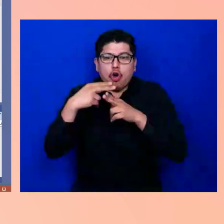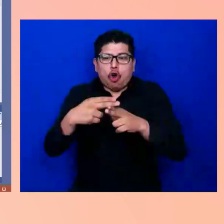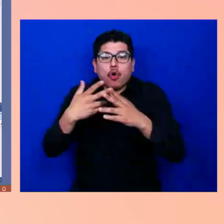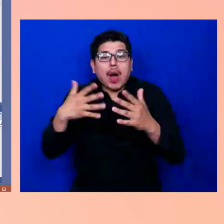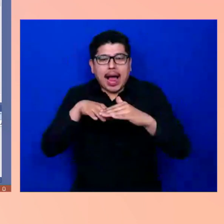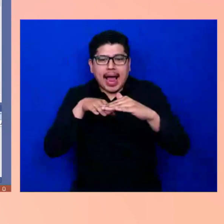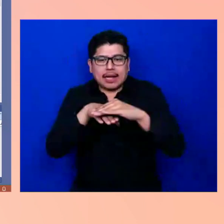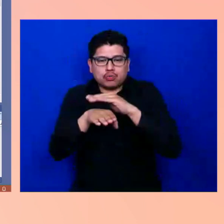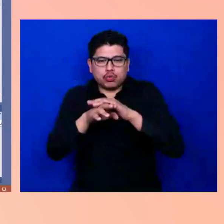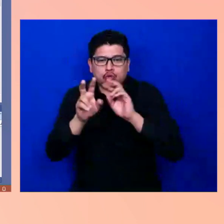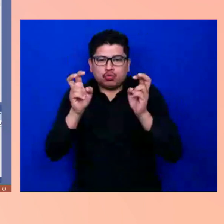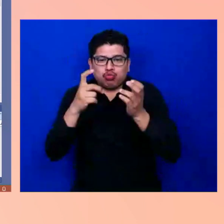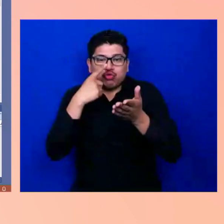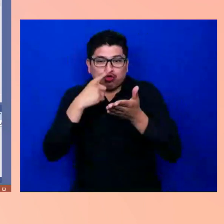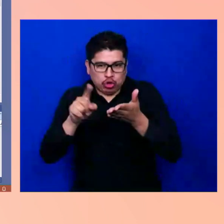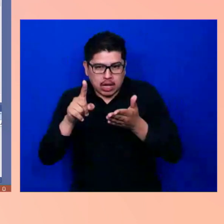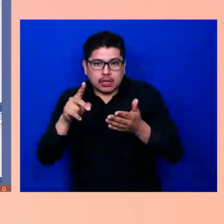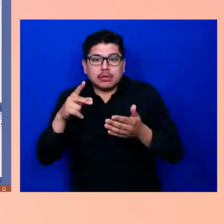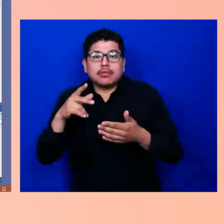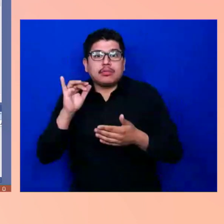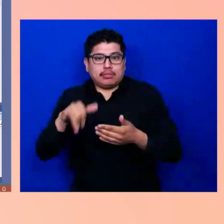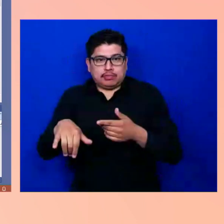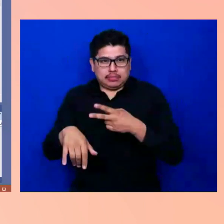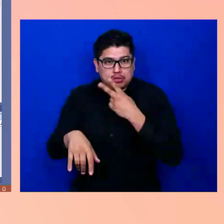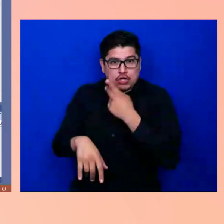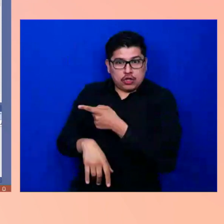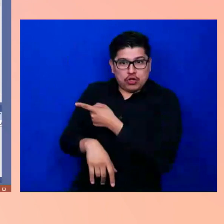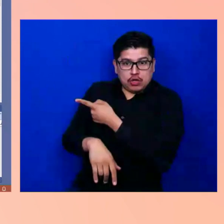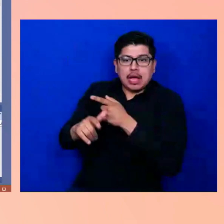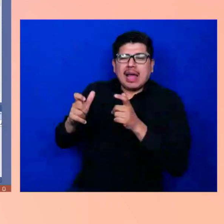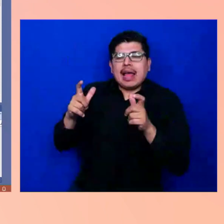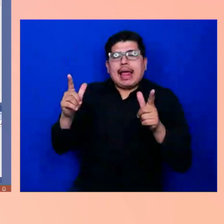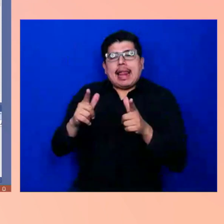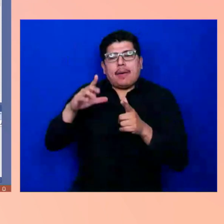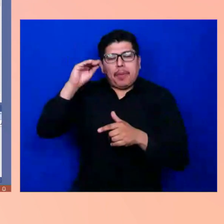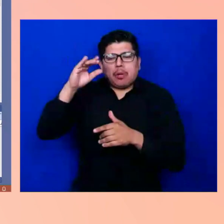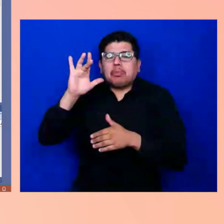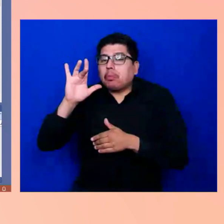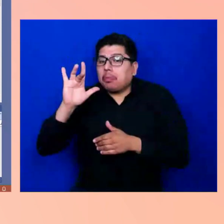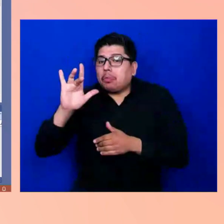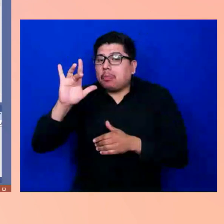I'm going to click on the button and see what issues I need to fix.